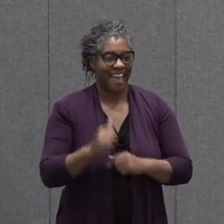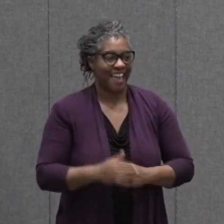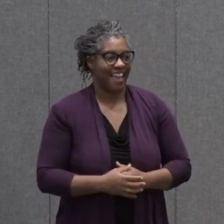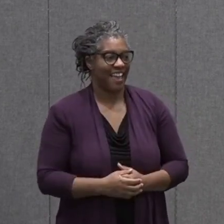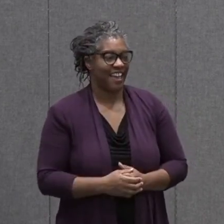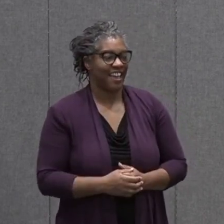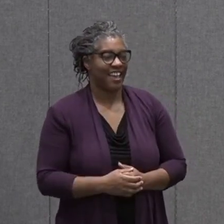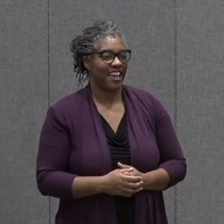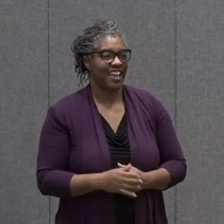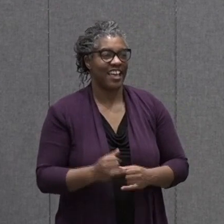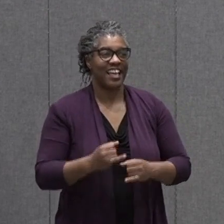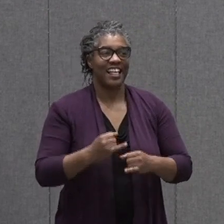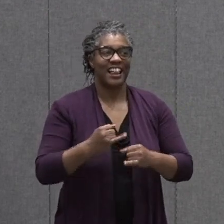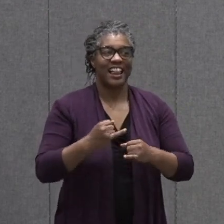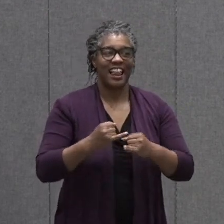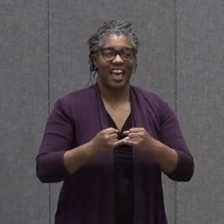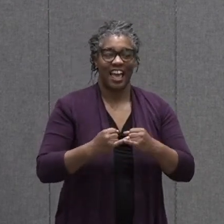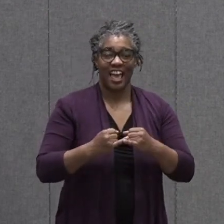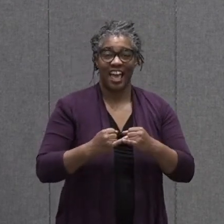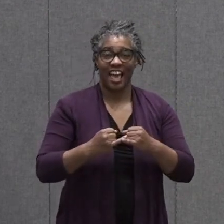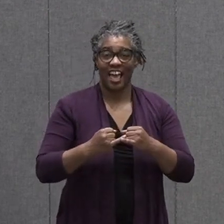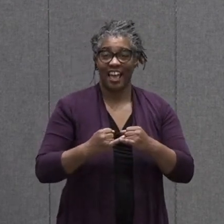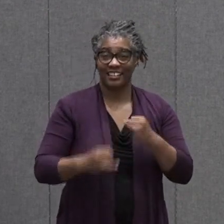and the last sound, L-a-kuh,